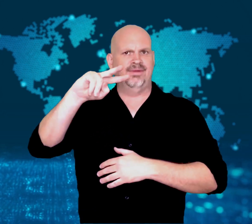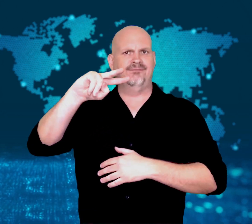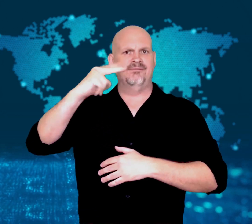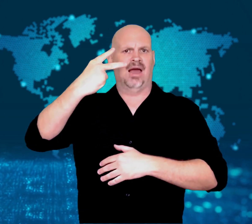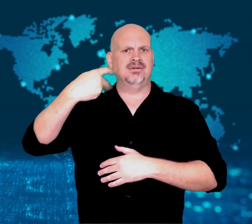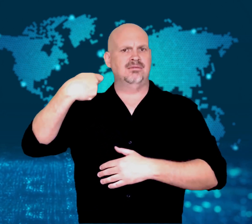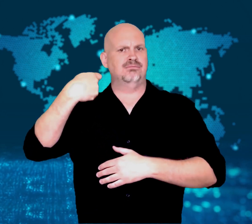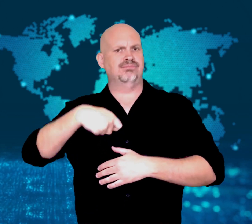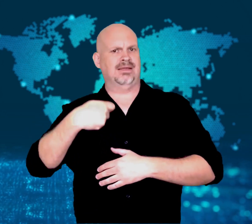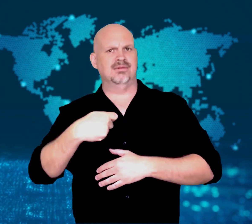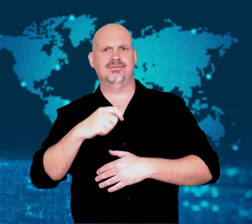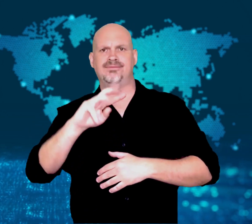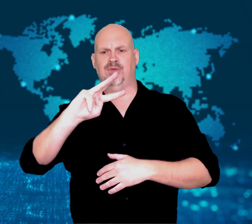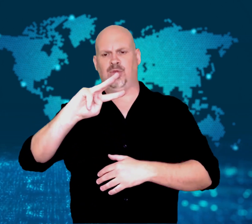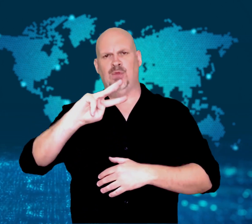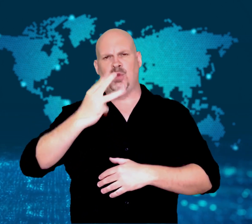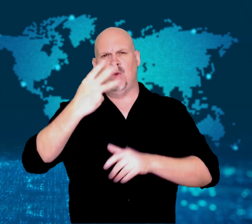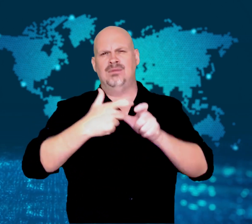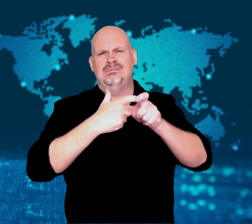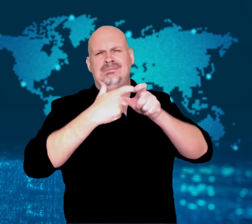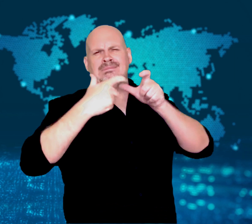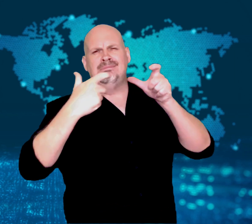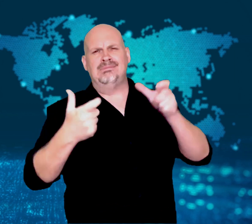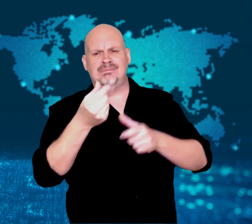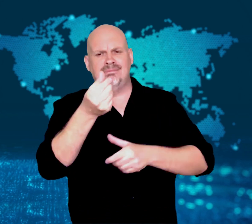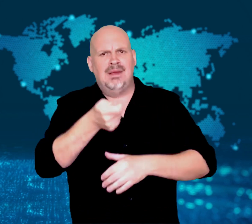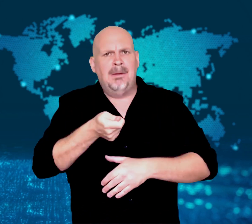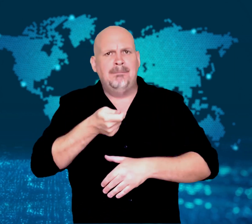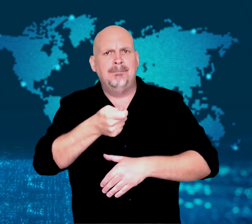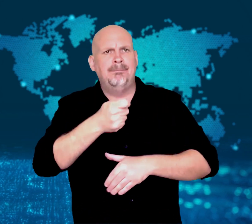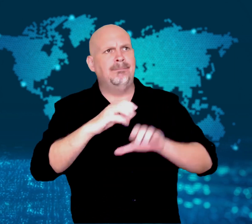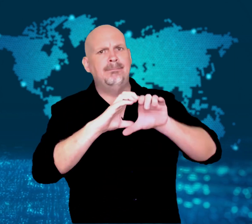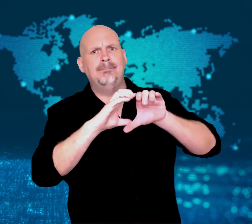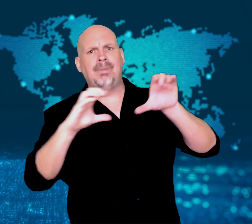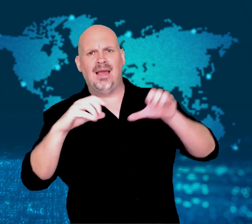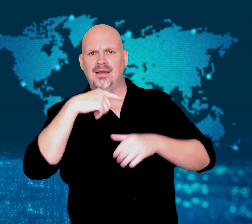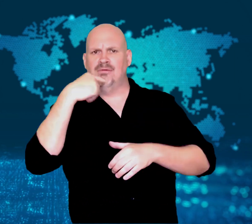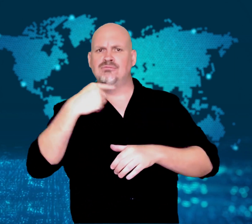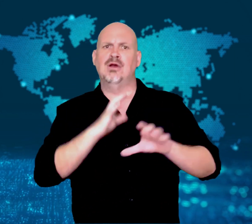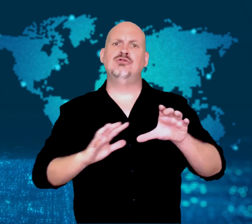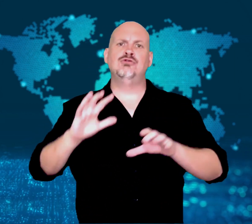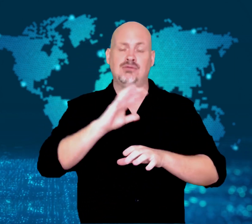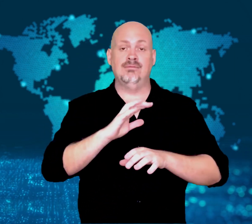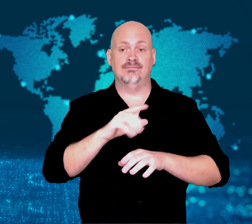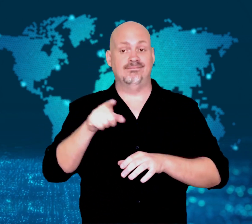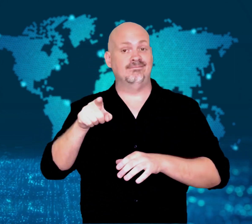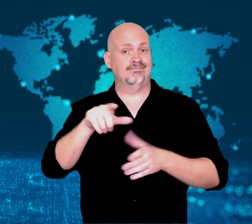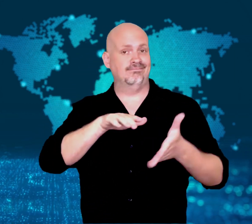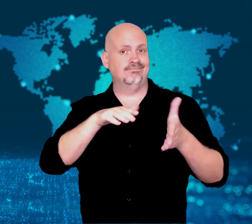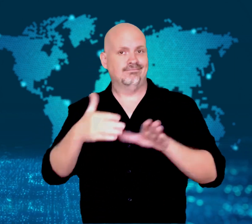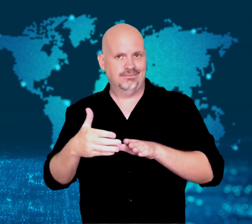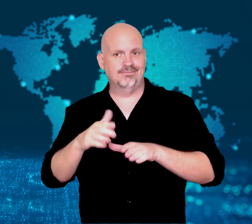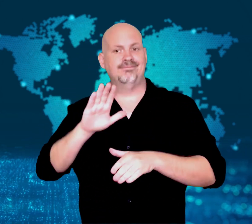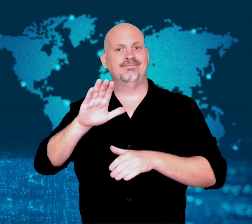the third-largest bank in Russia, was found dead with his daughter